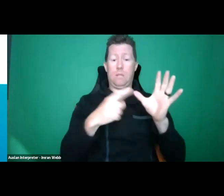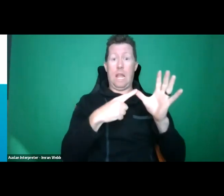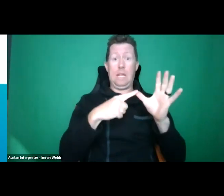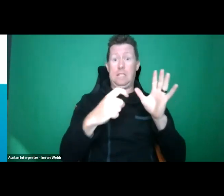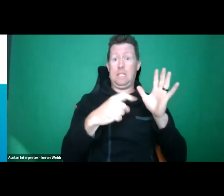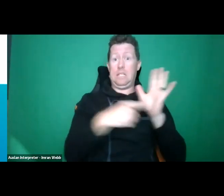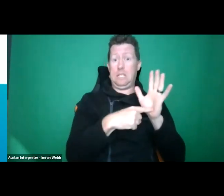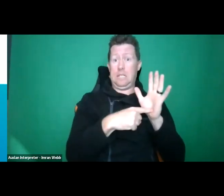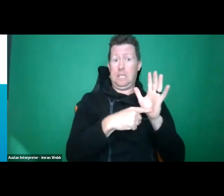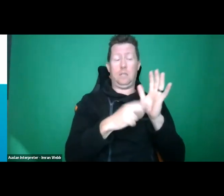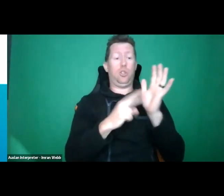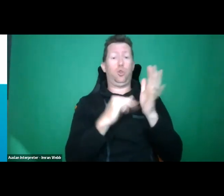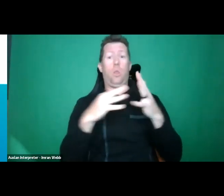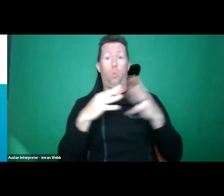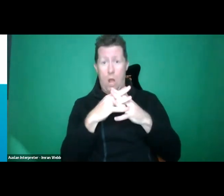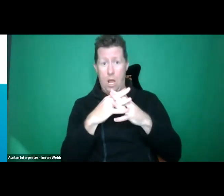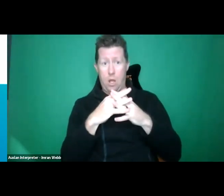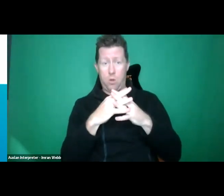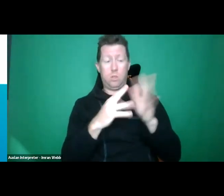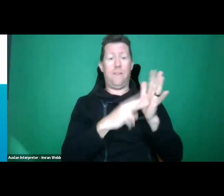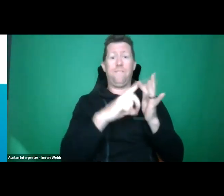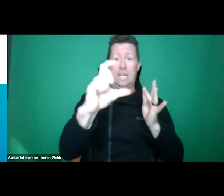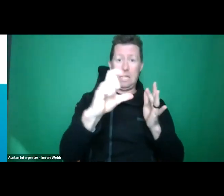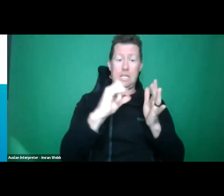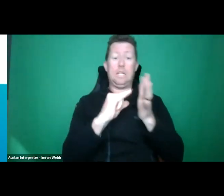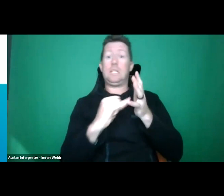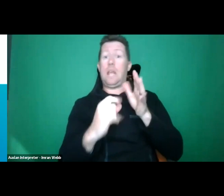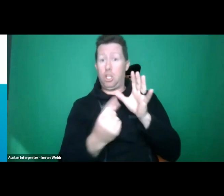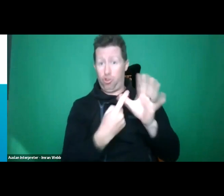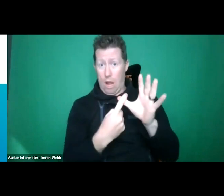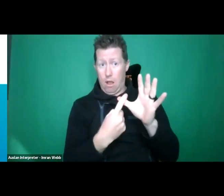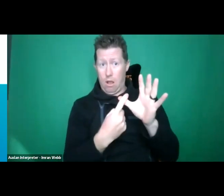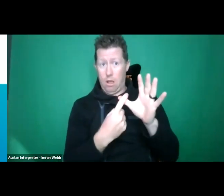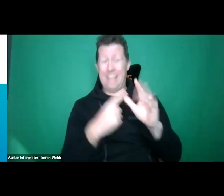the New South Wales Government, Victoria, South Australia and Queensland